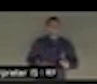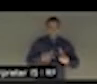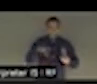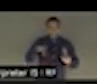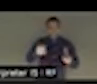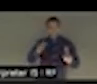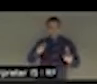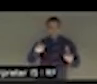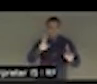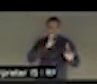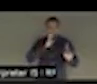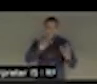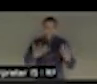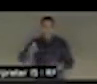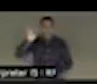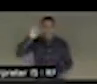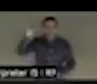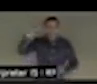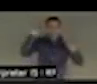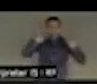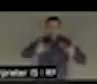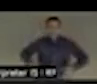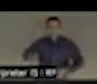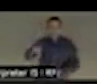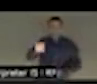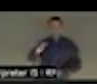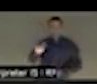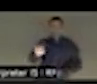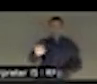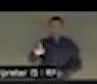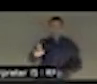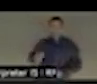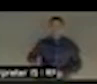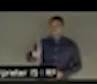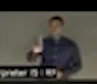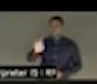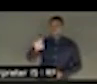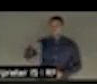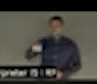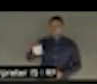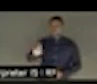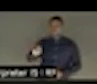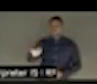research and Innovation department with Susanna and Lisa. And in the last accessibility update